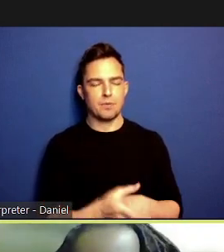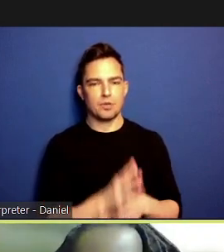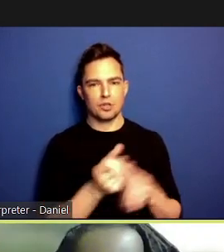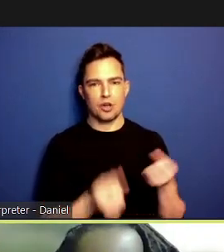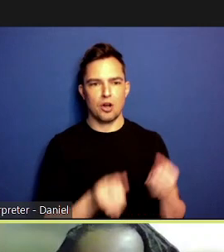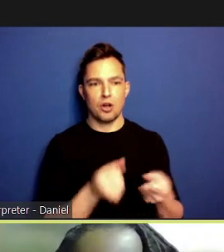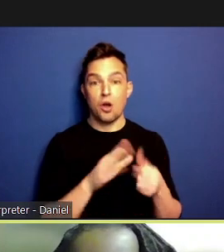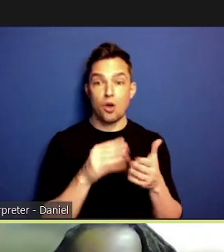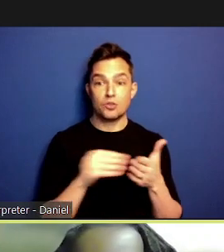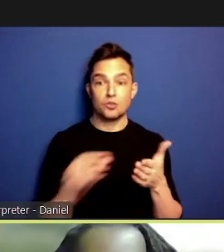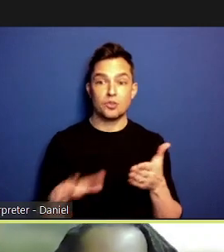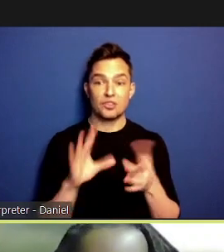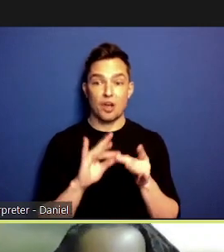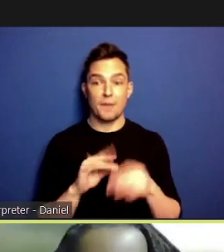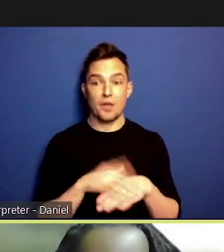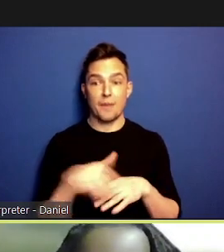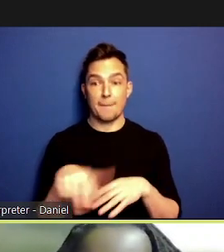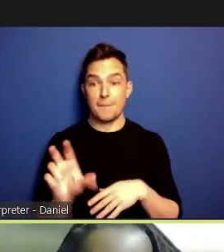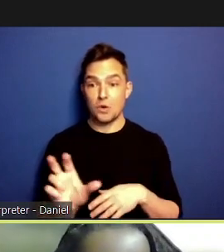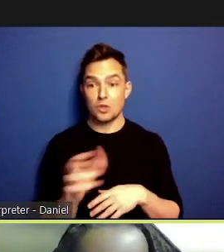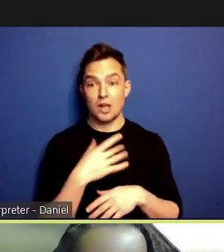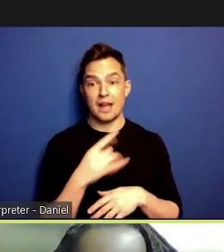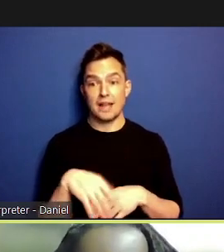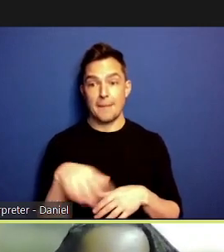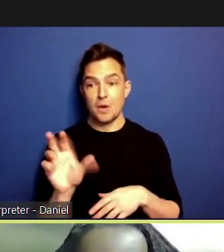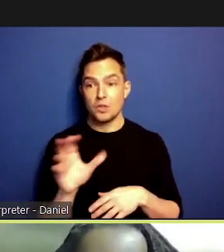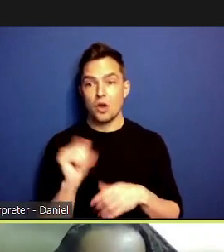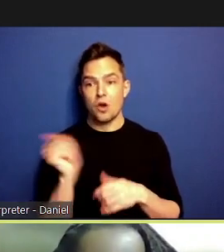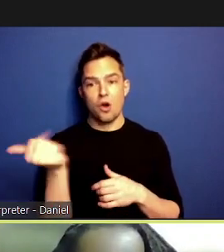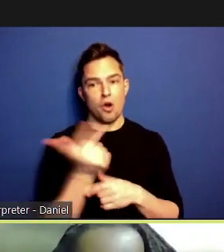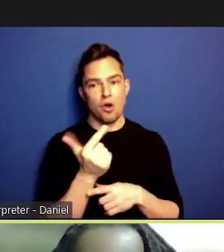who had commented on the post or liked the post were in trouble. The grade eight teacher...